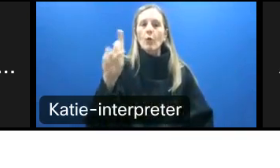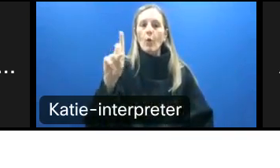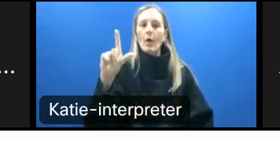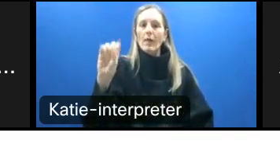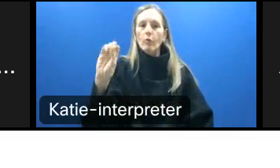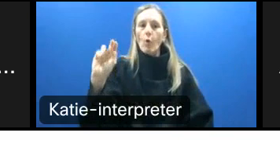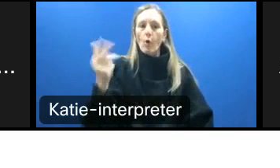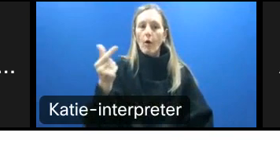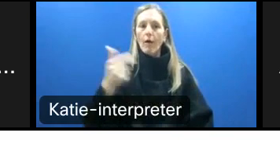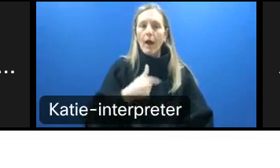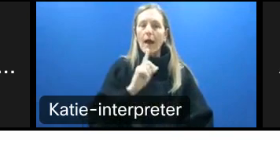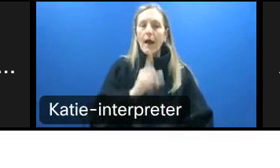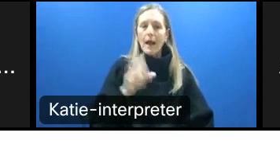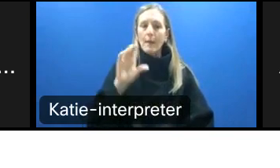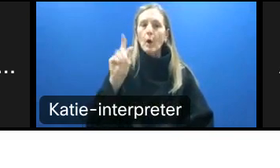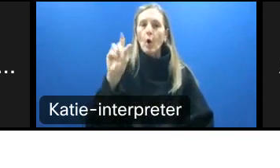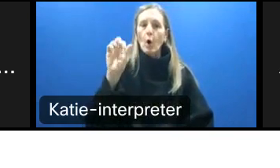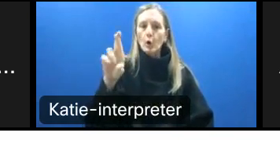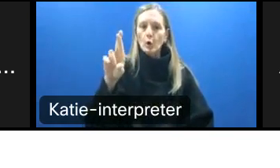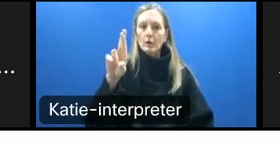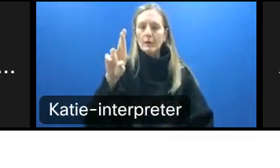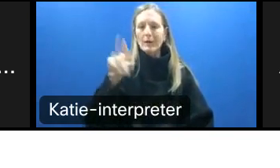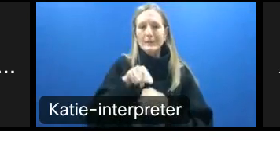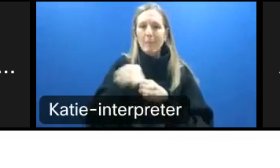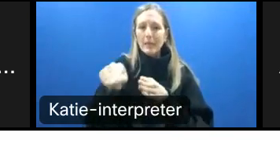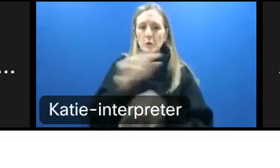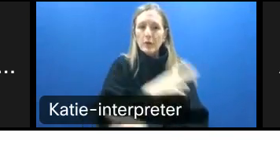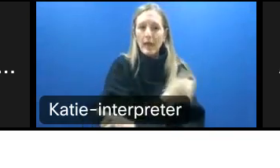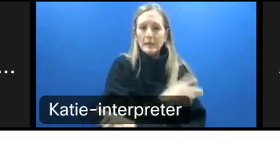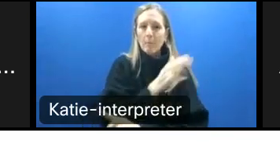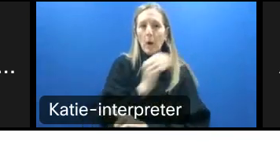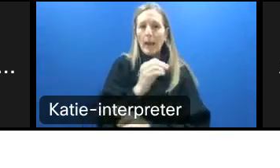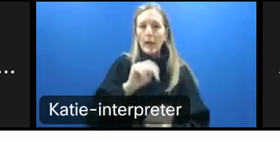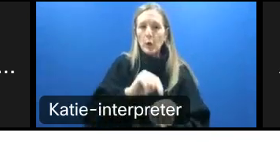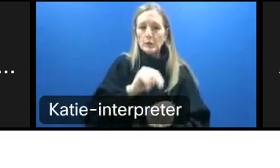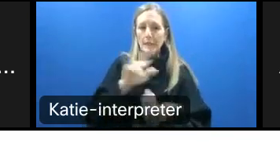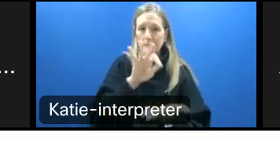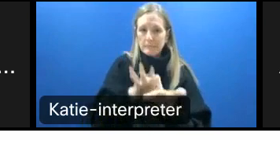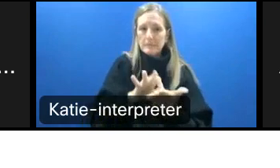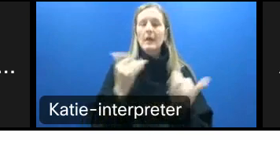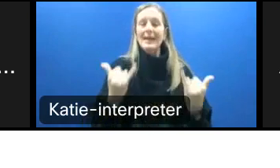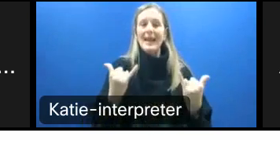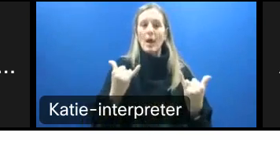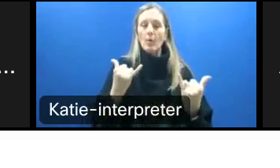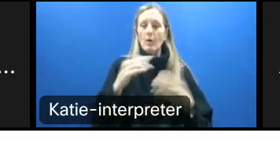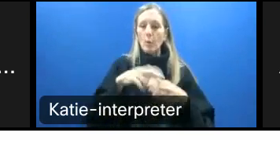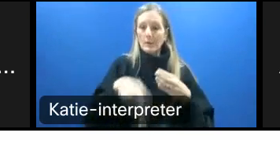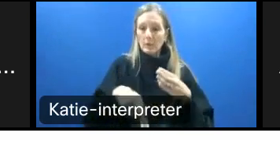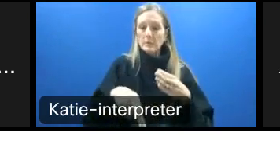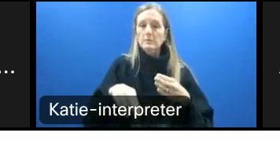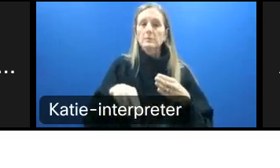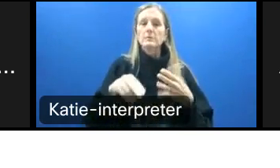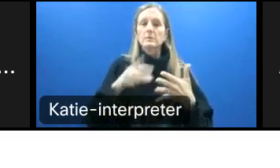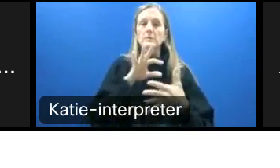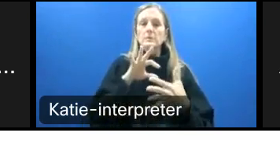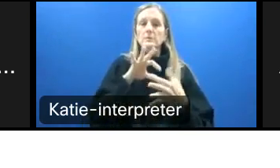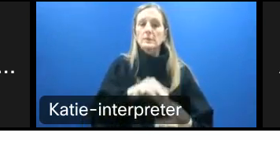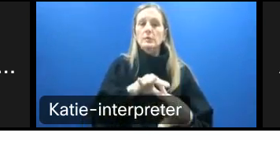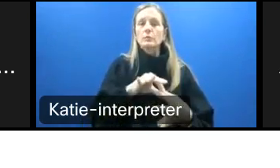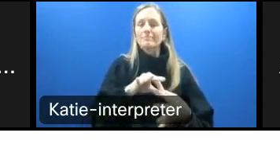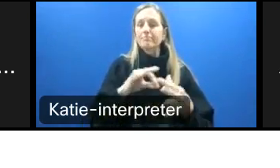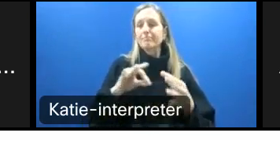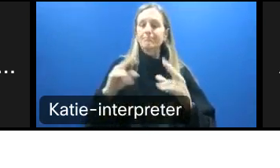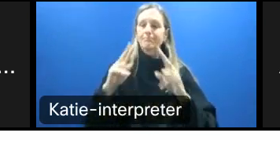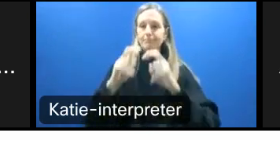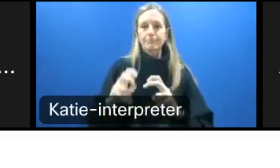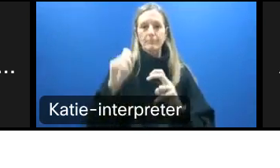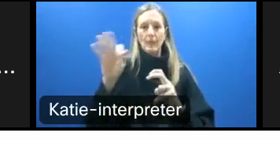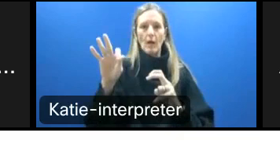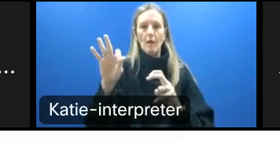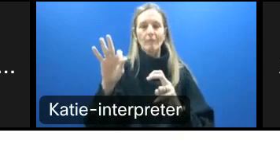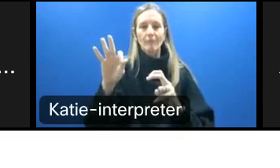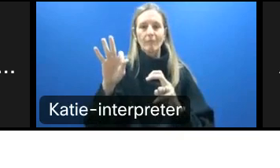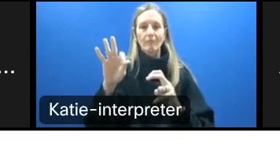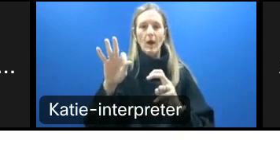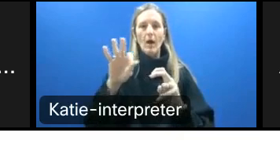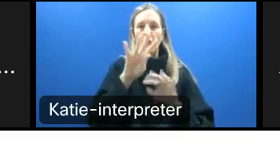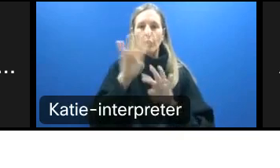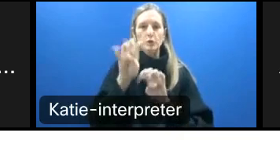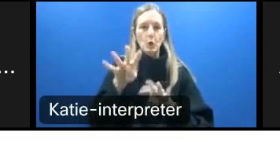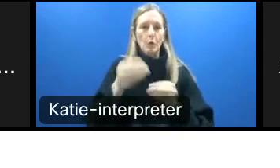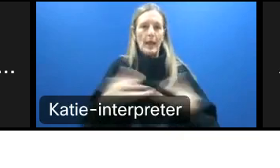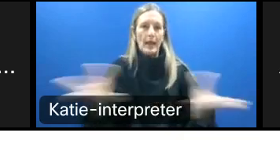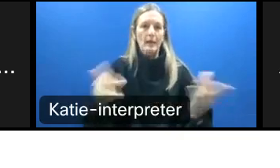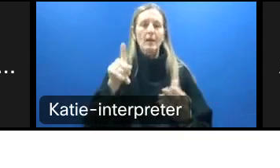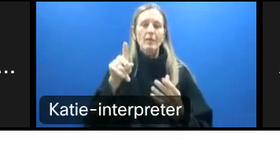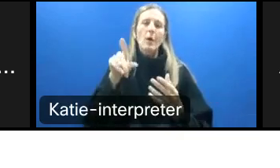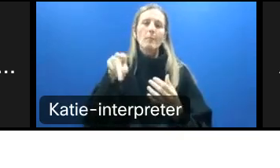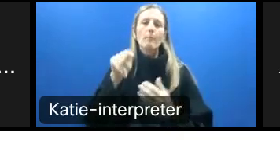A quarter specialty hospital facility, the, uh, results, uh, in terms of our analysis of the survey, uh, we found opportunities, uh,